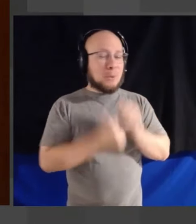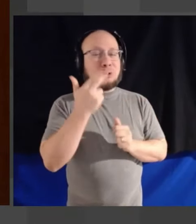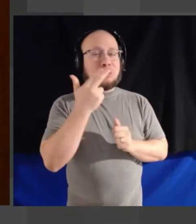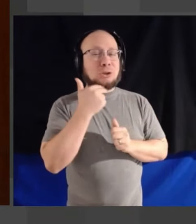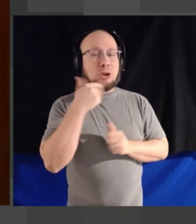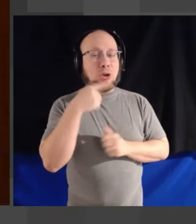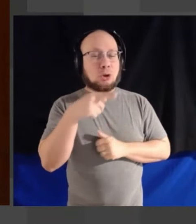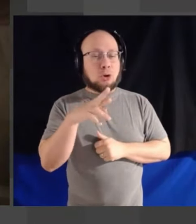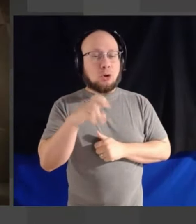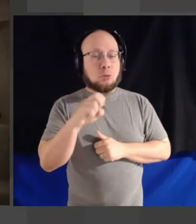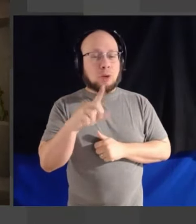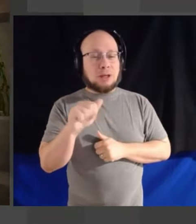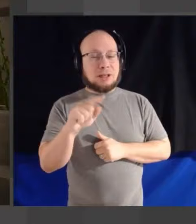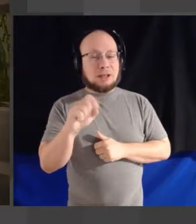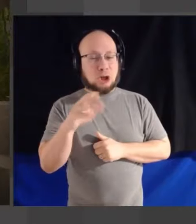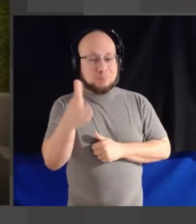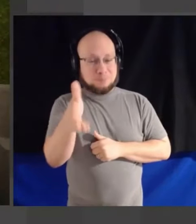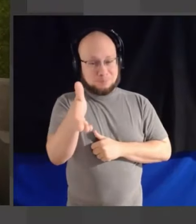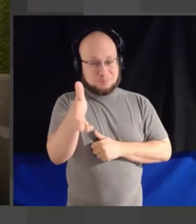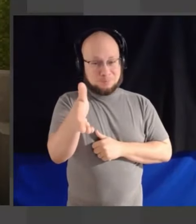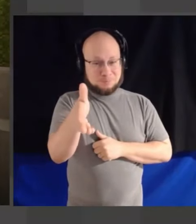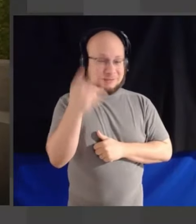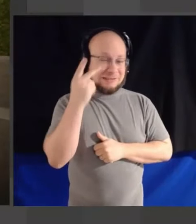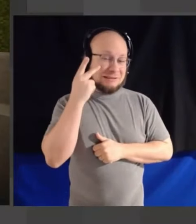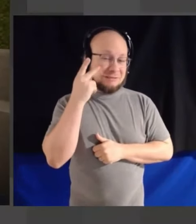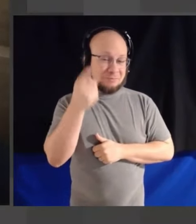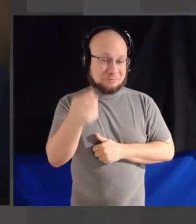WE'RE NOW GOING TO TELL YOU.